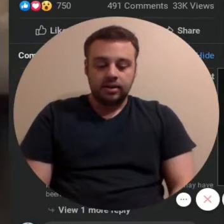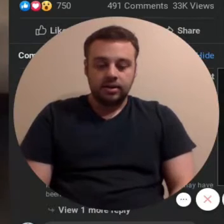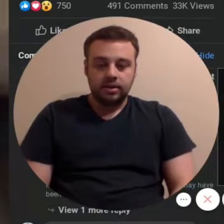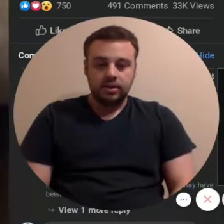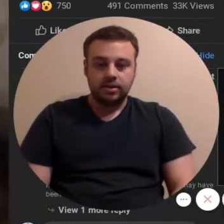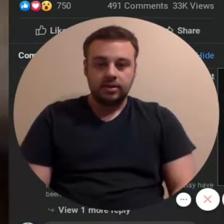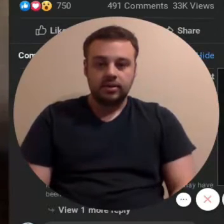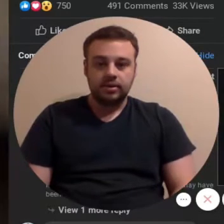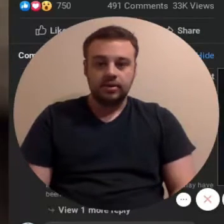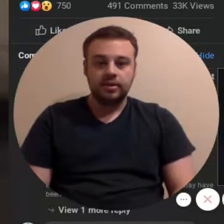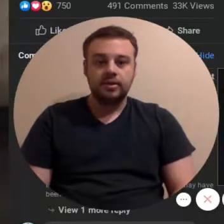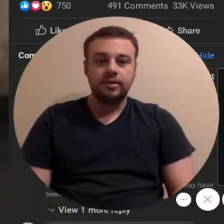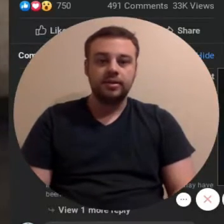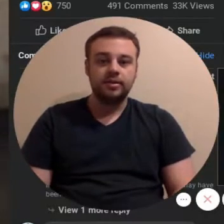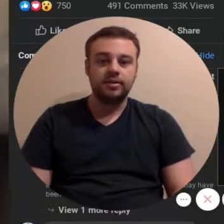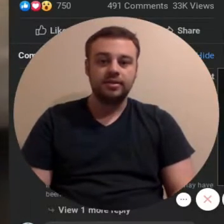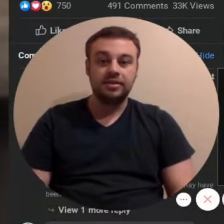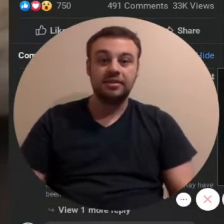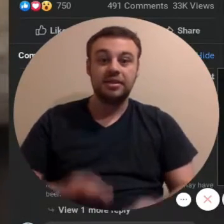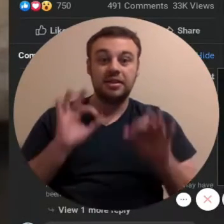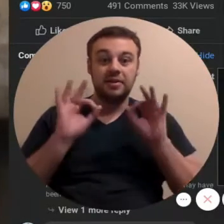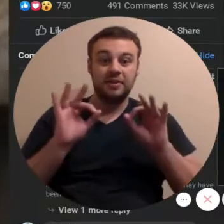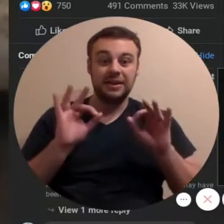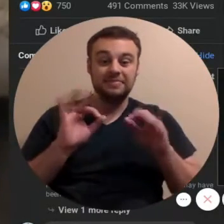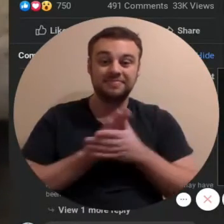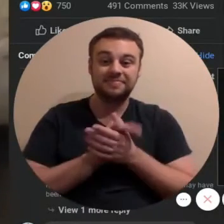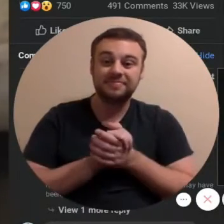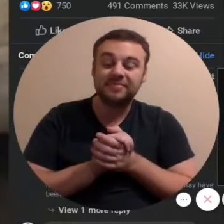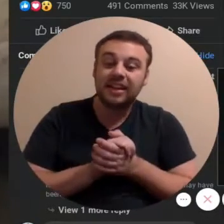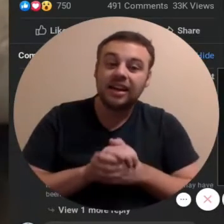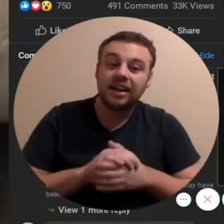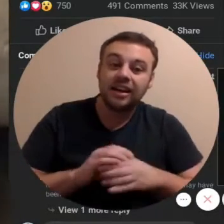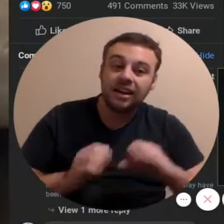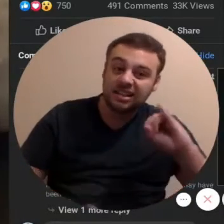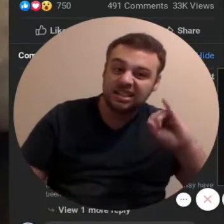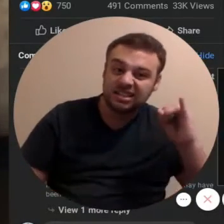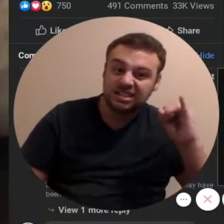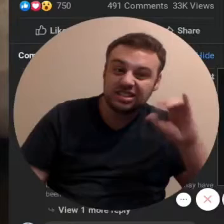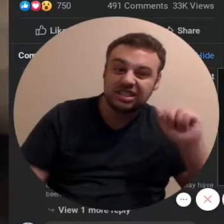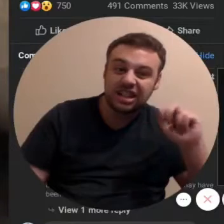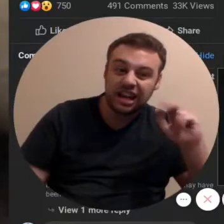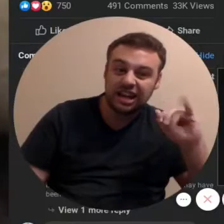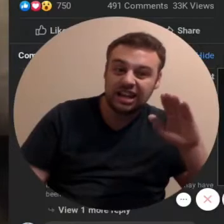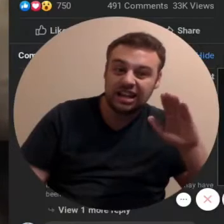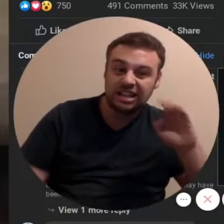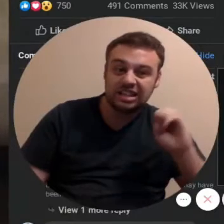Erica: Janice is like, "Hooray! I'm off the hook!" Janice has had some awesome animal noises for us. What you got Jules?